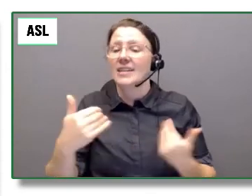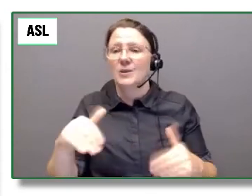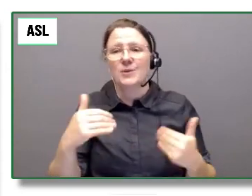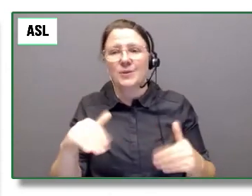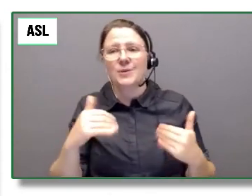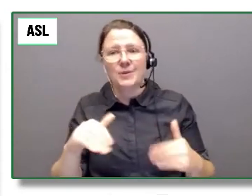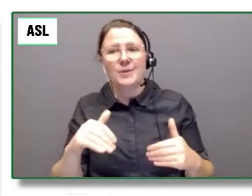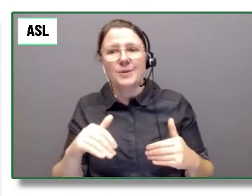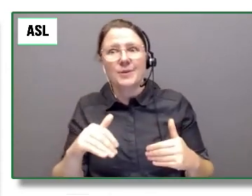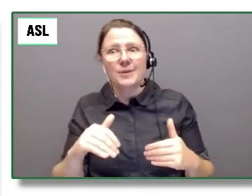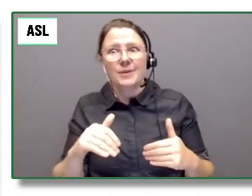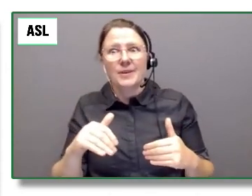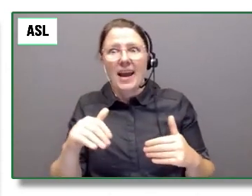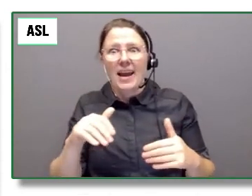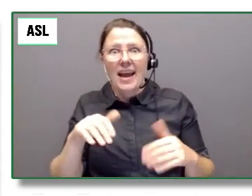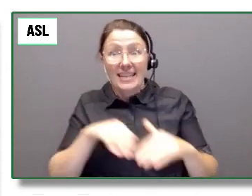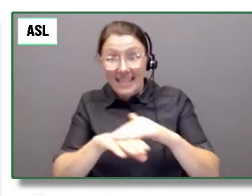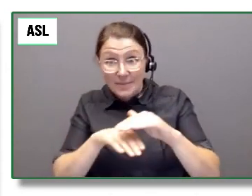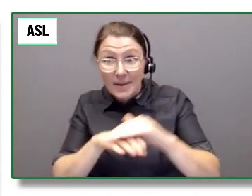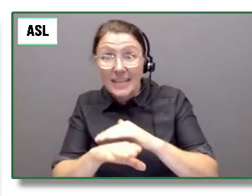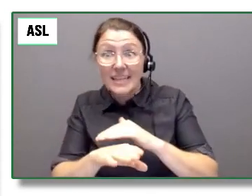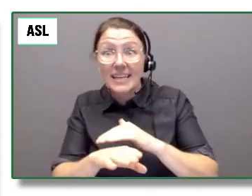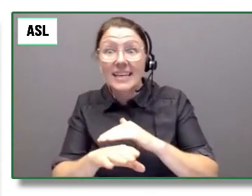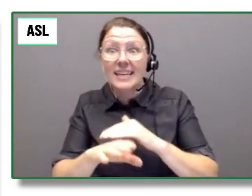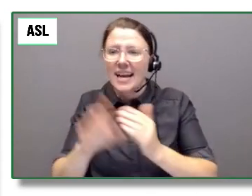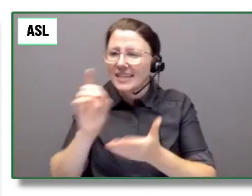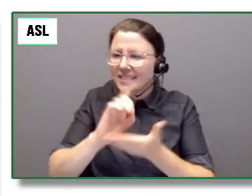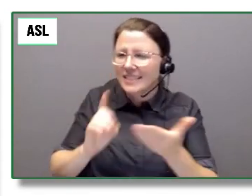accessibility when it's designed with intentionality.